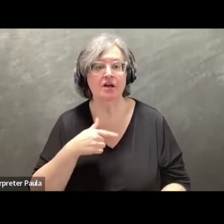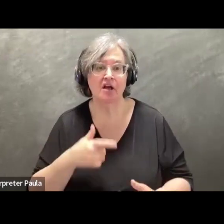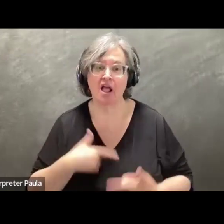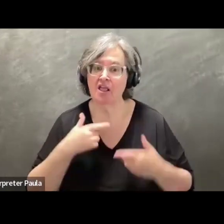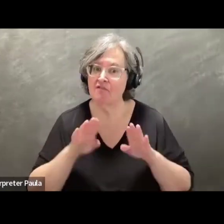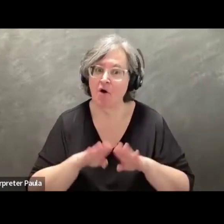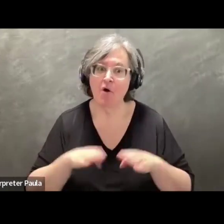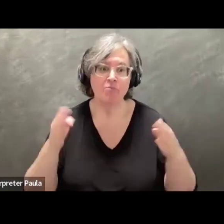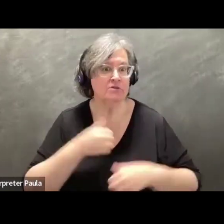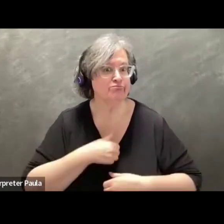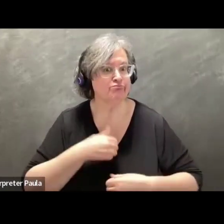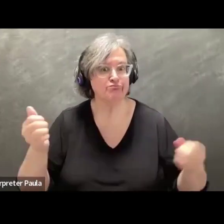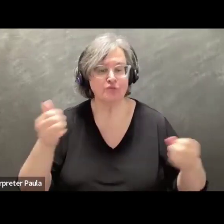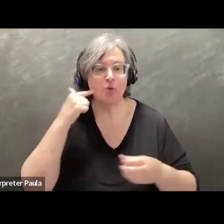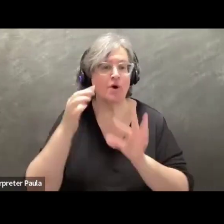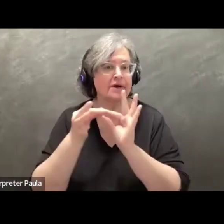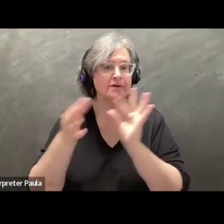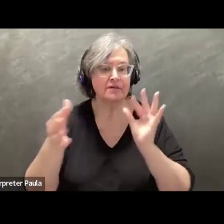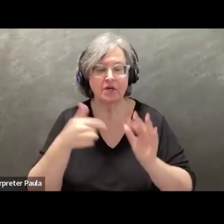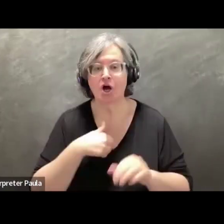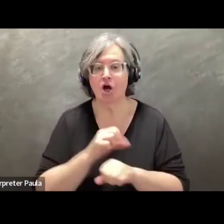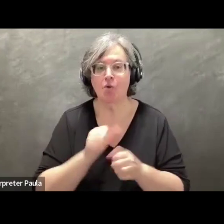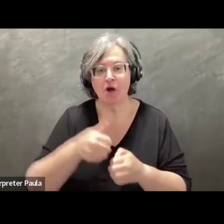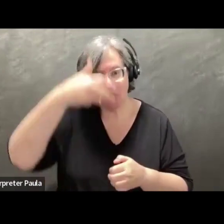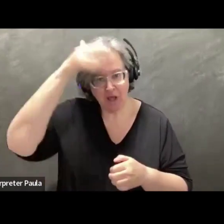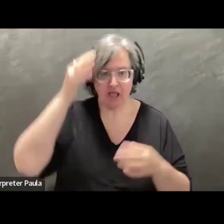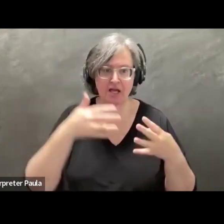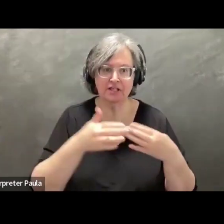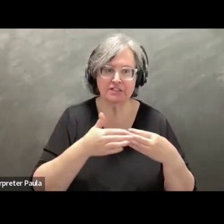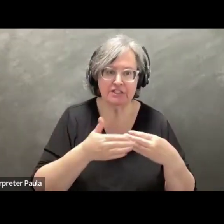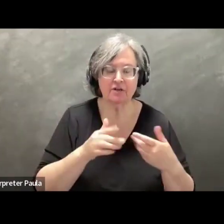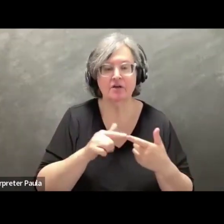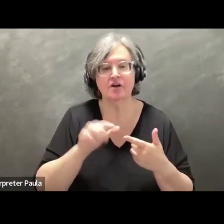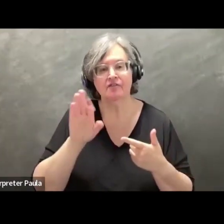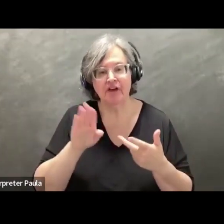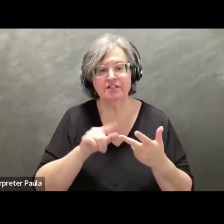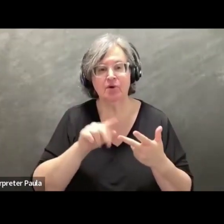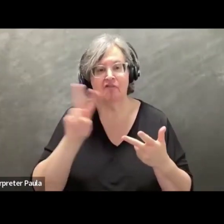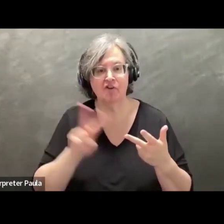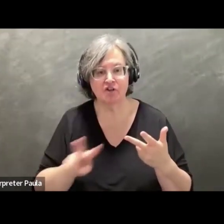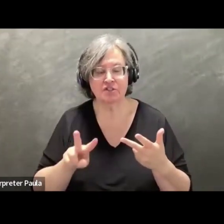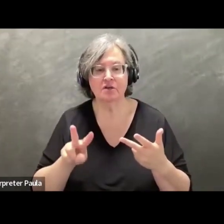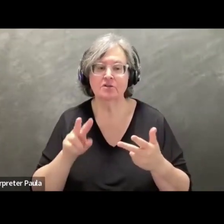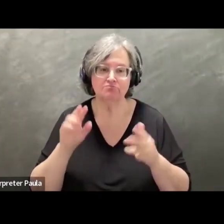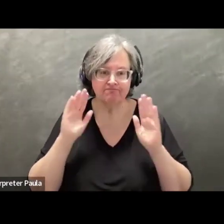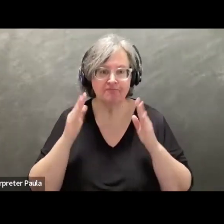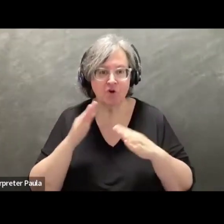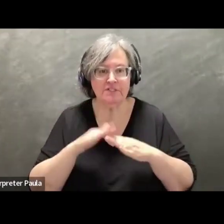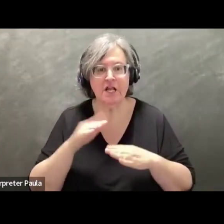with companies such as Lionsgate, Facebook and Verizon, to name a few, around mental health matters and my work